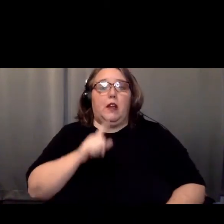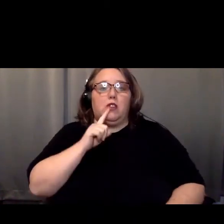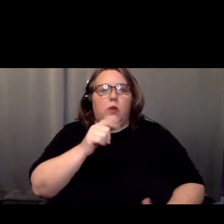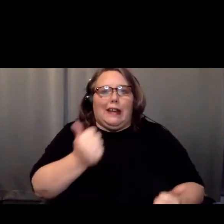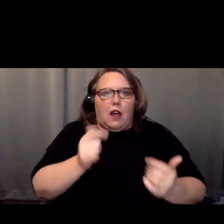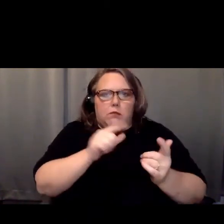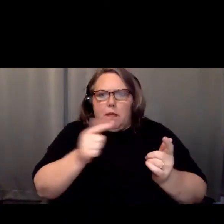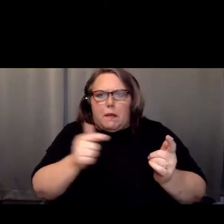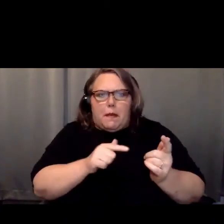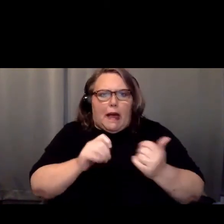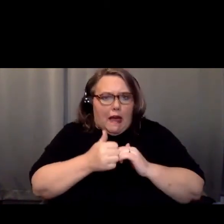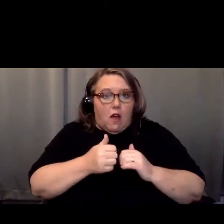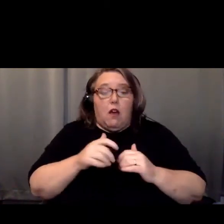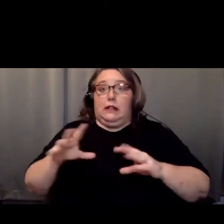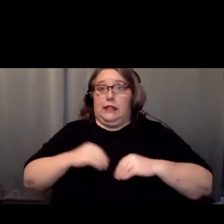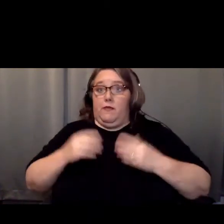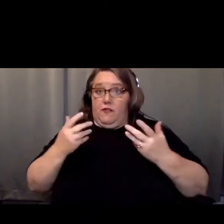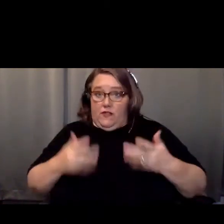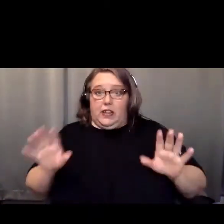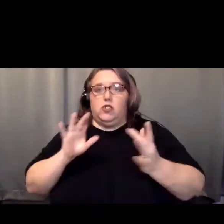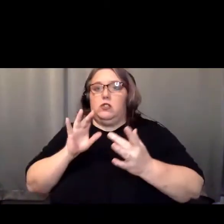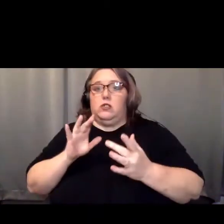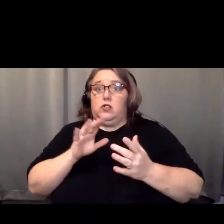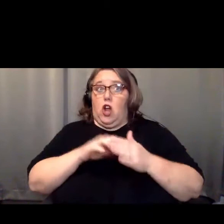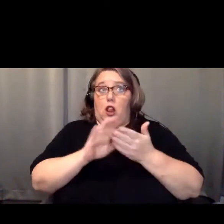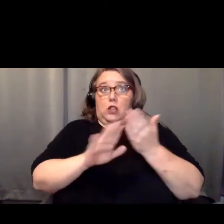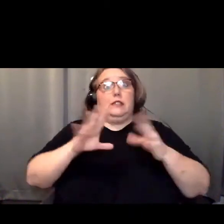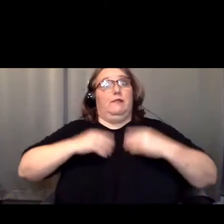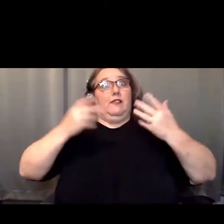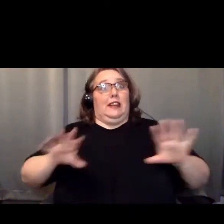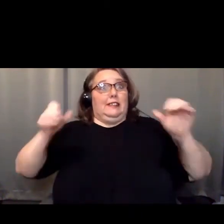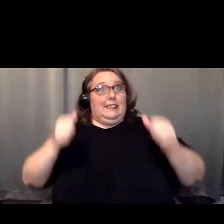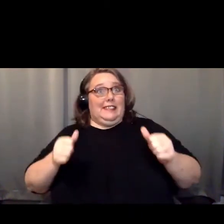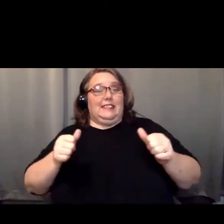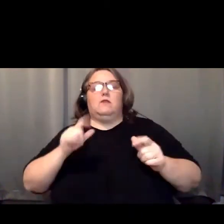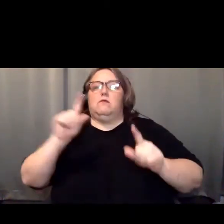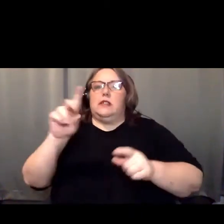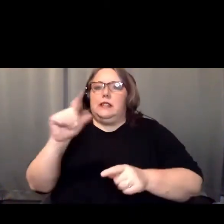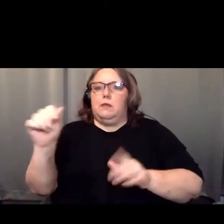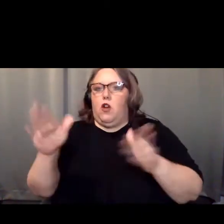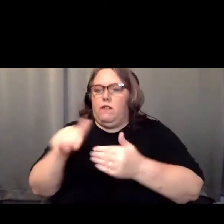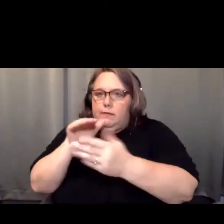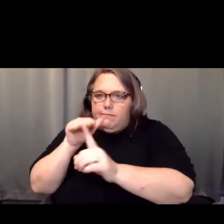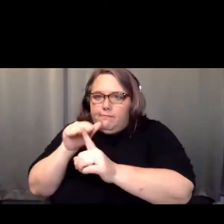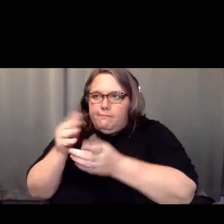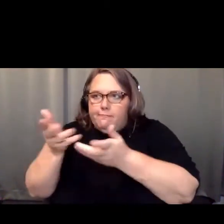contact the disability office, ask about the process, gather documentation, get any additional testing